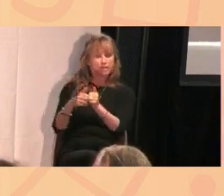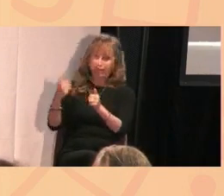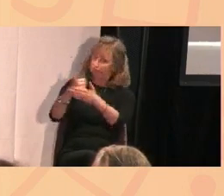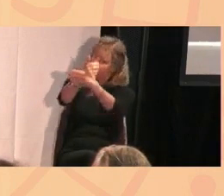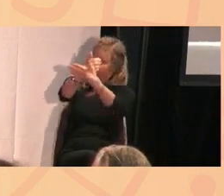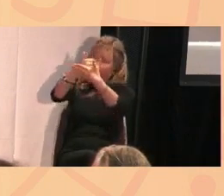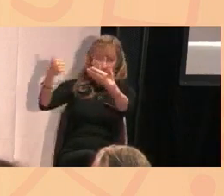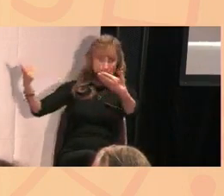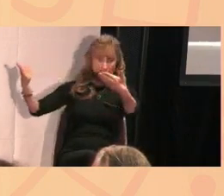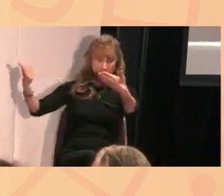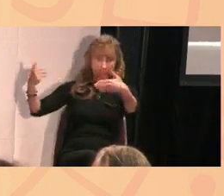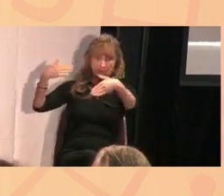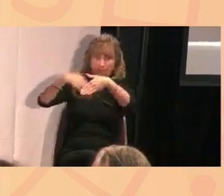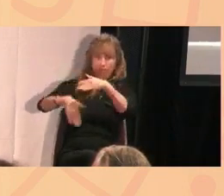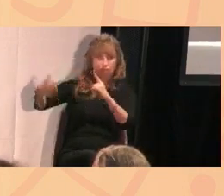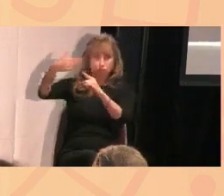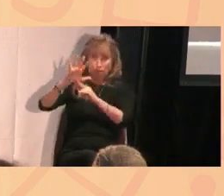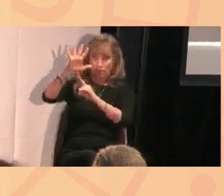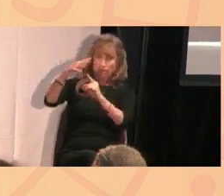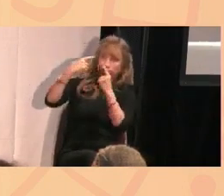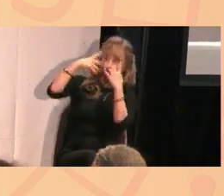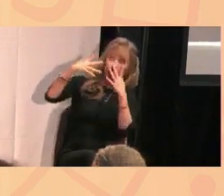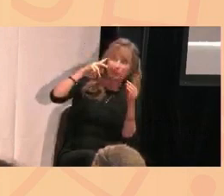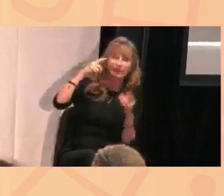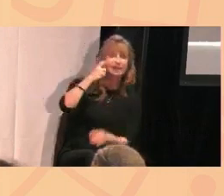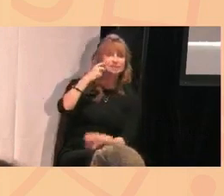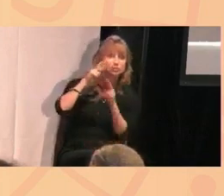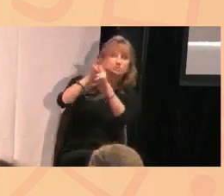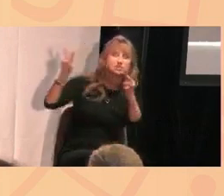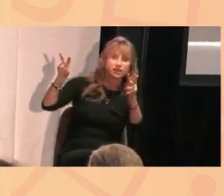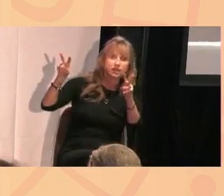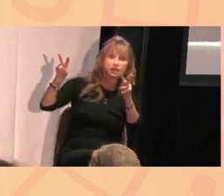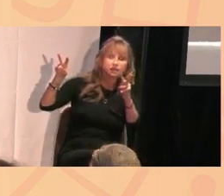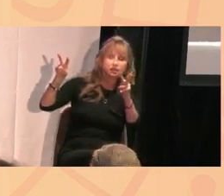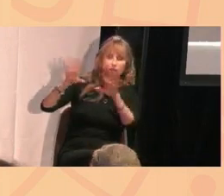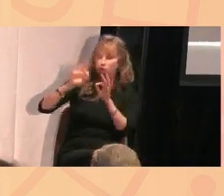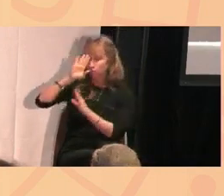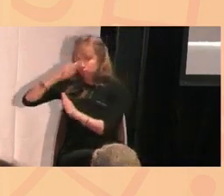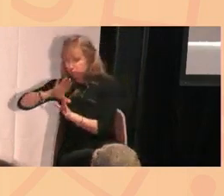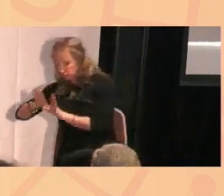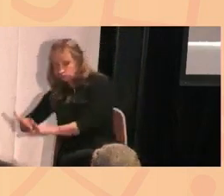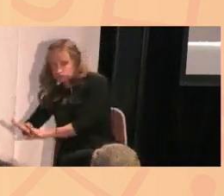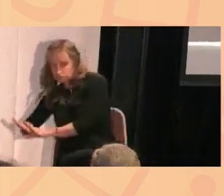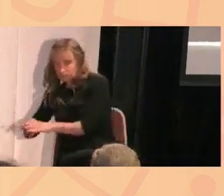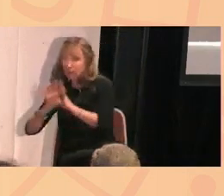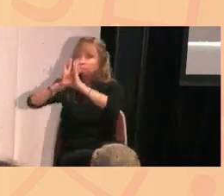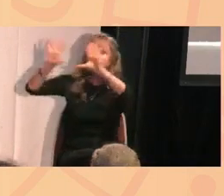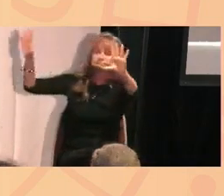we were able to leverage other things. So they agreed it had to be permanently on display